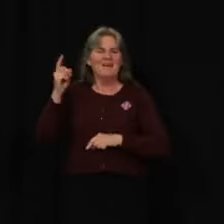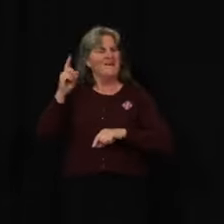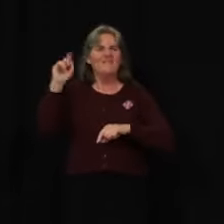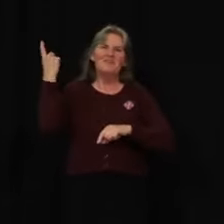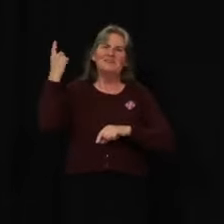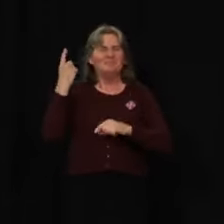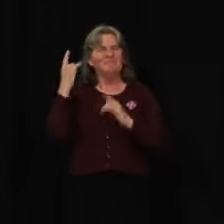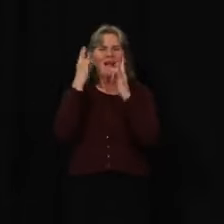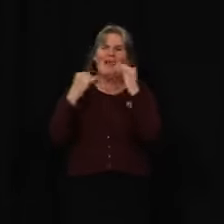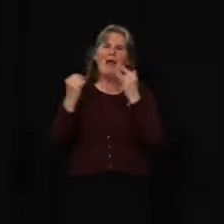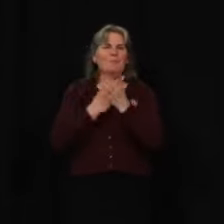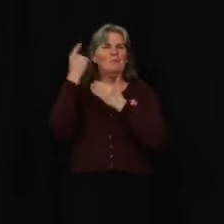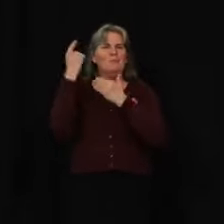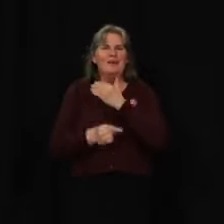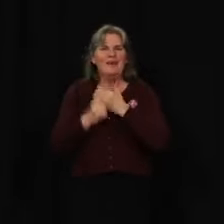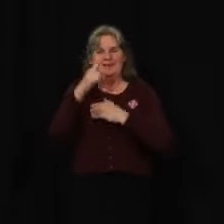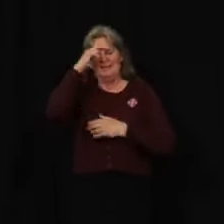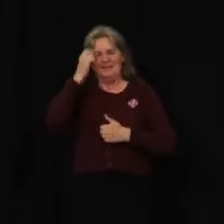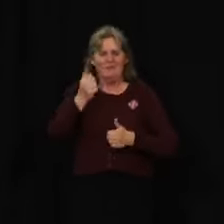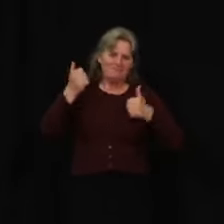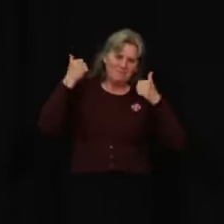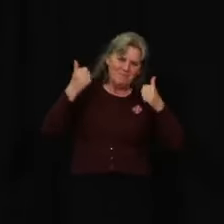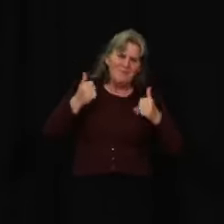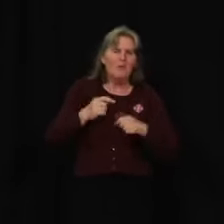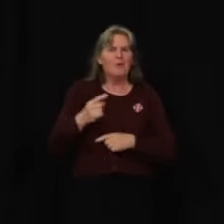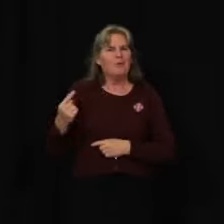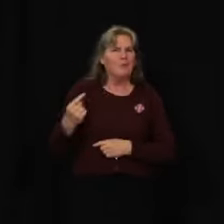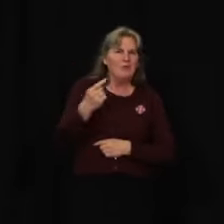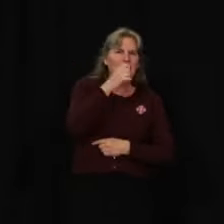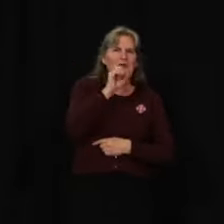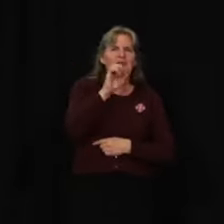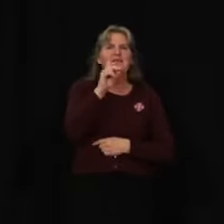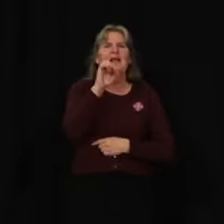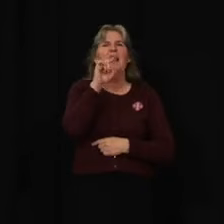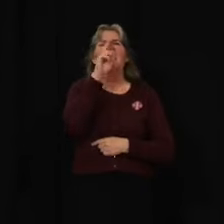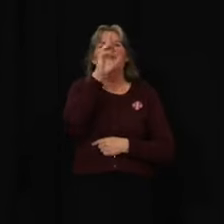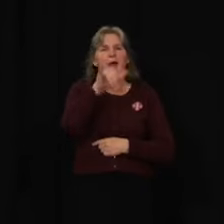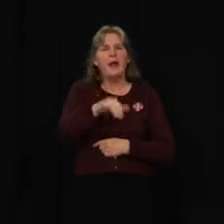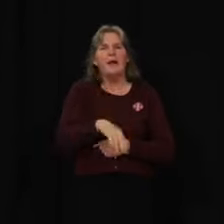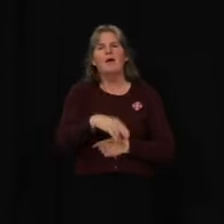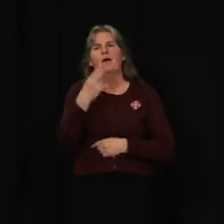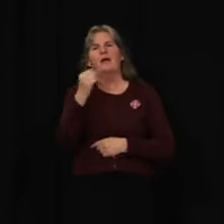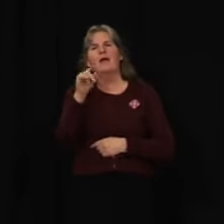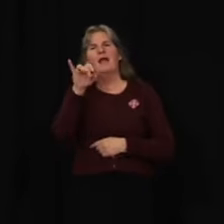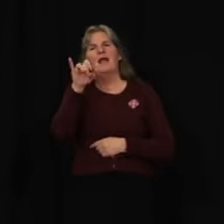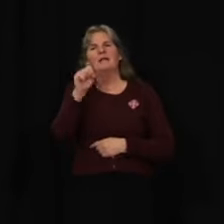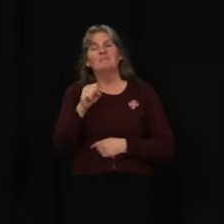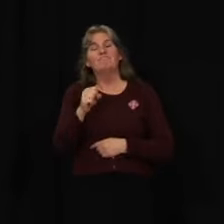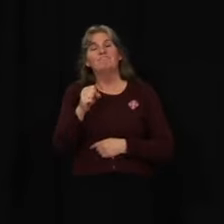provide guidance as to business guidance to businesses, healthcare providers that will allow them to loosen earlier